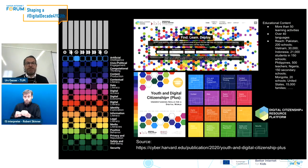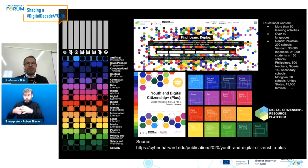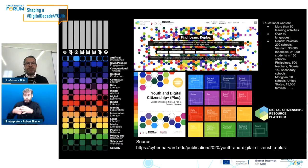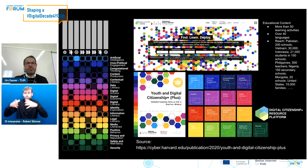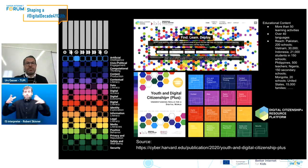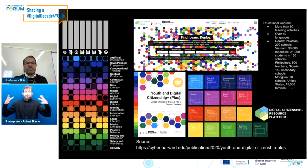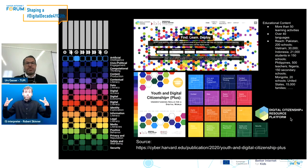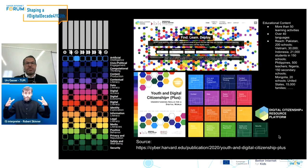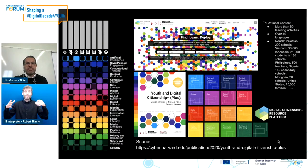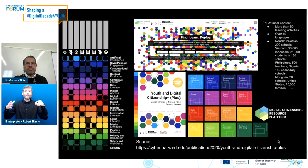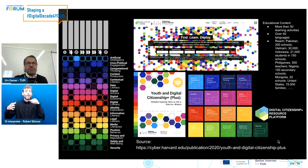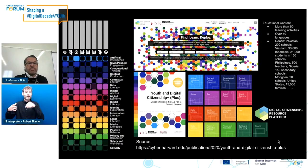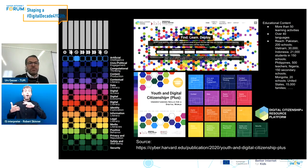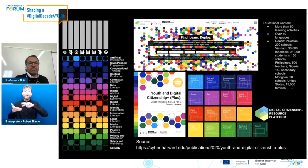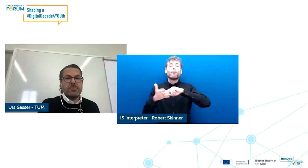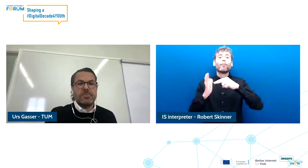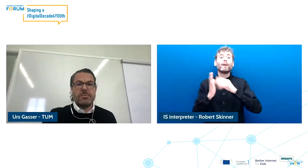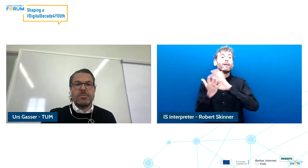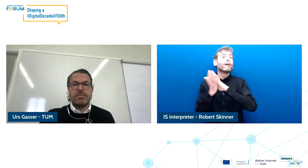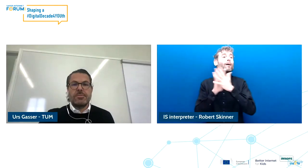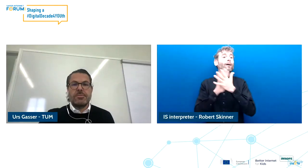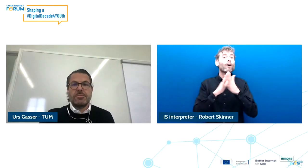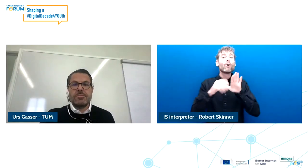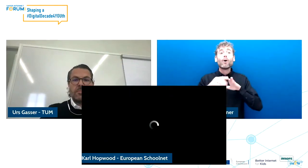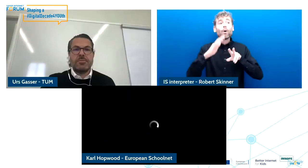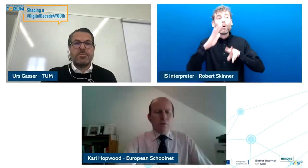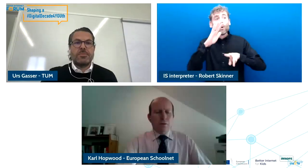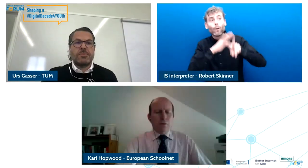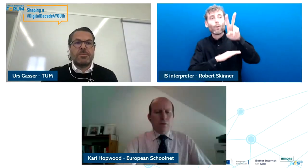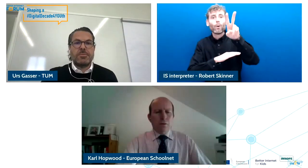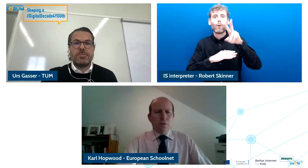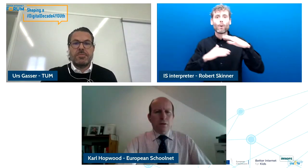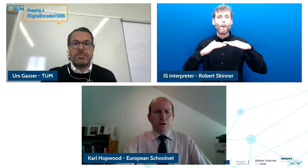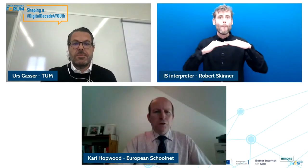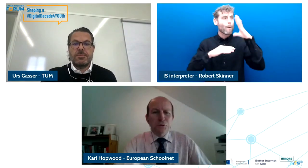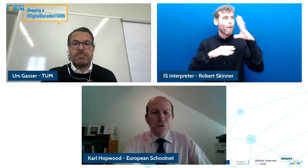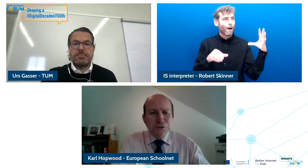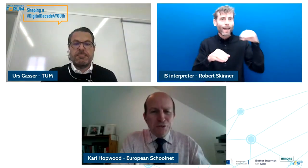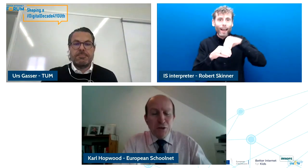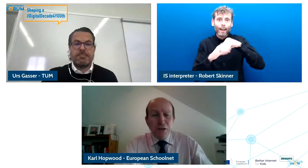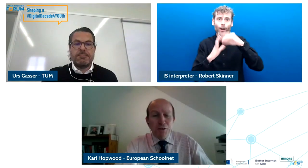and attention. Thank you so much for that.